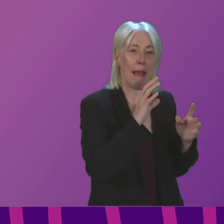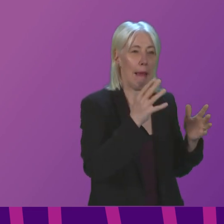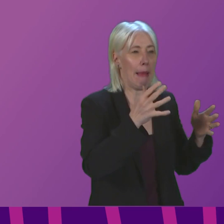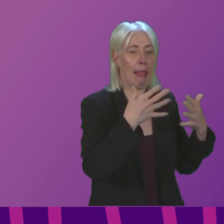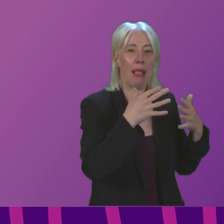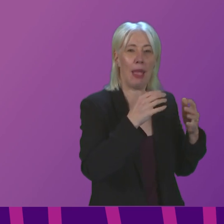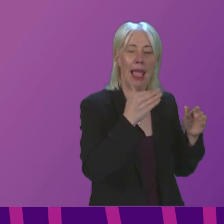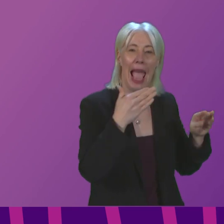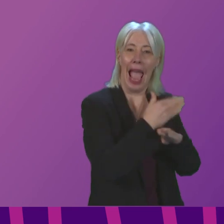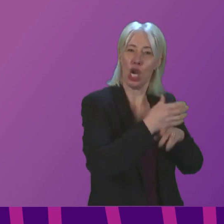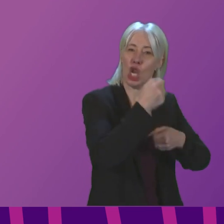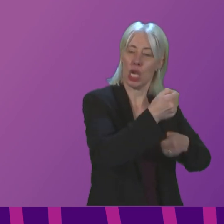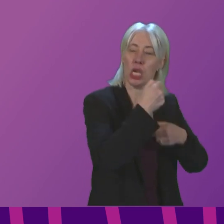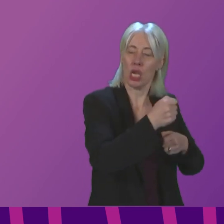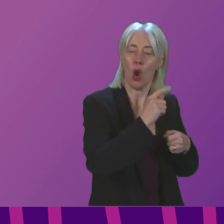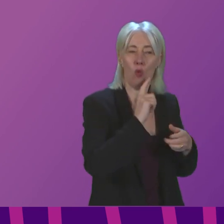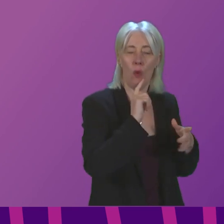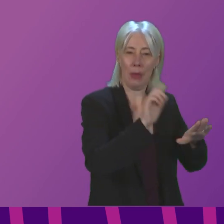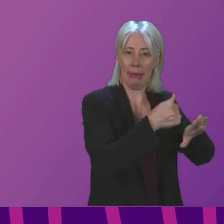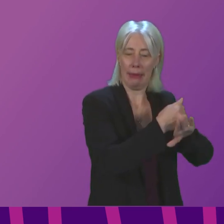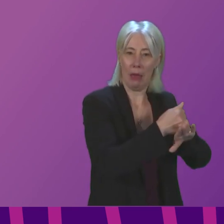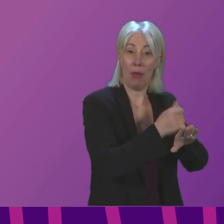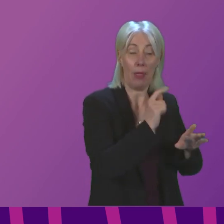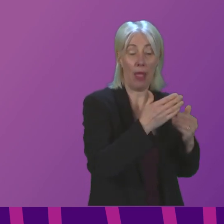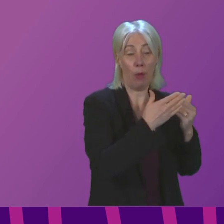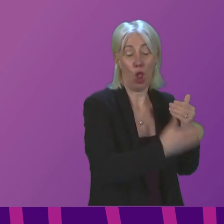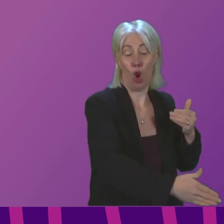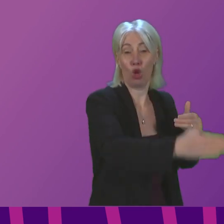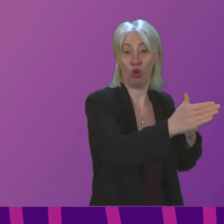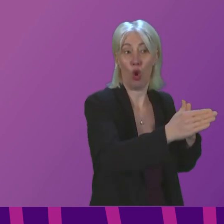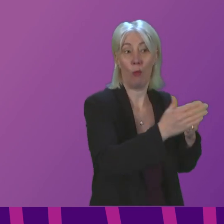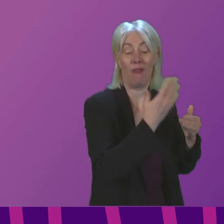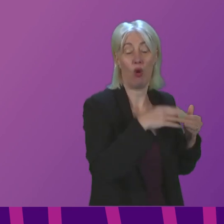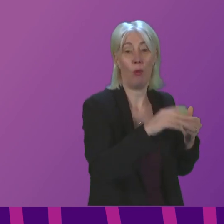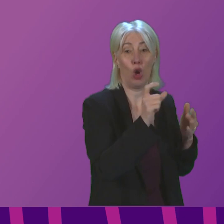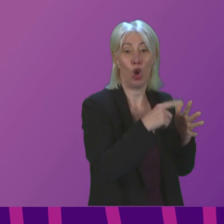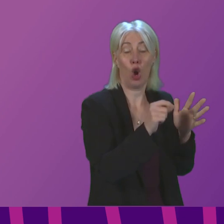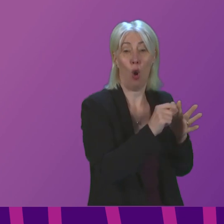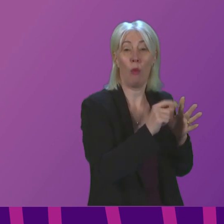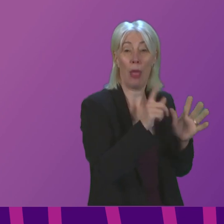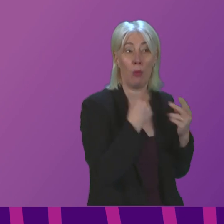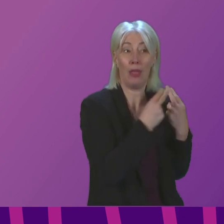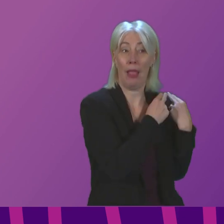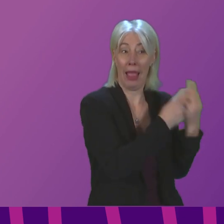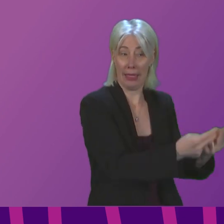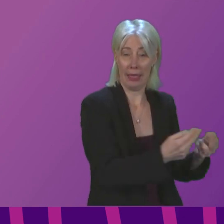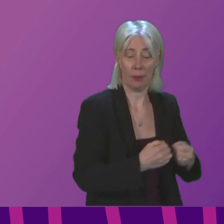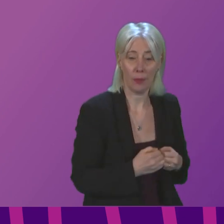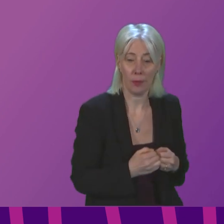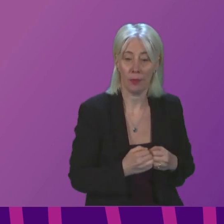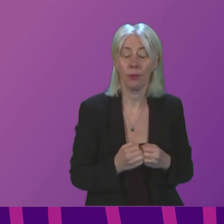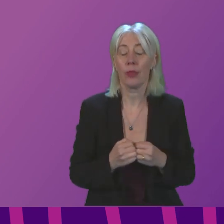be part of the longer-term legacy from COP26 in Glasgow over two weeks.